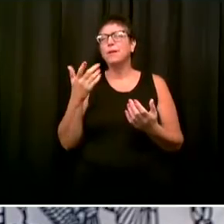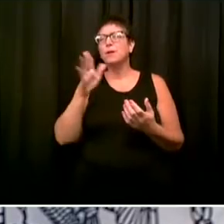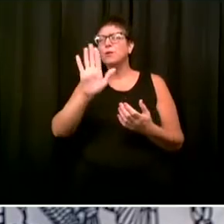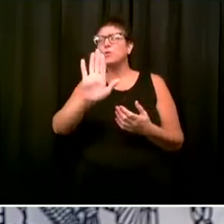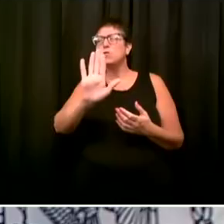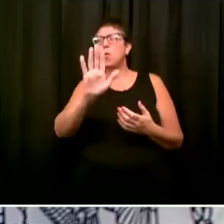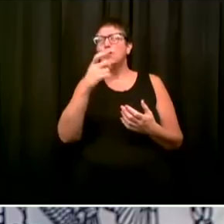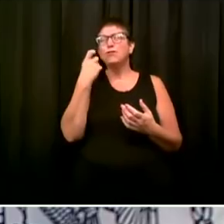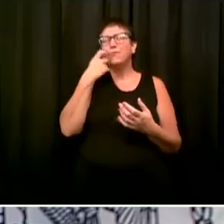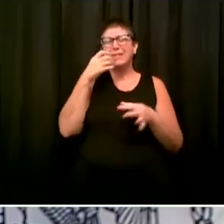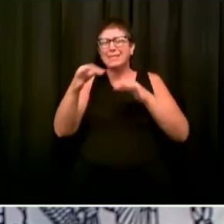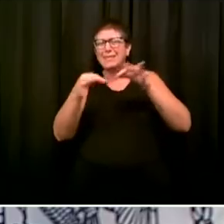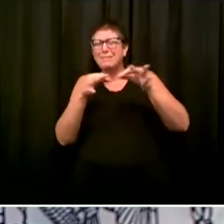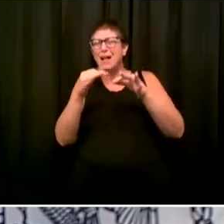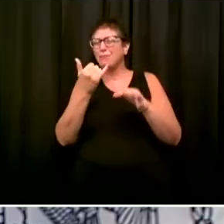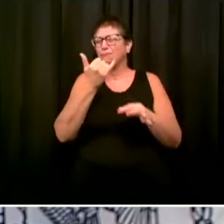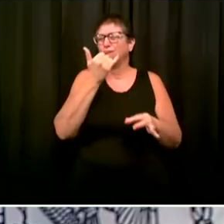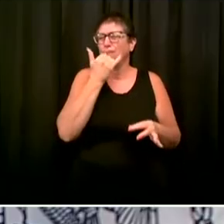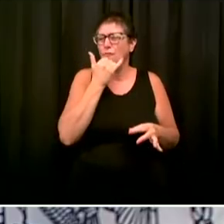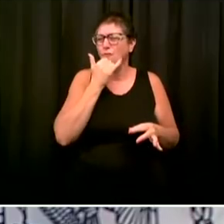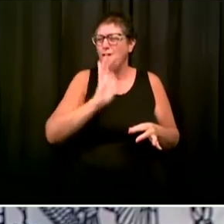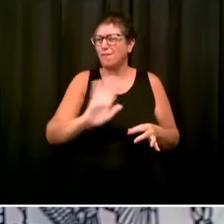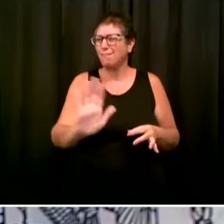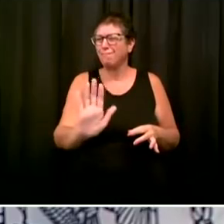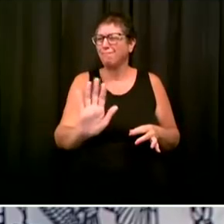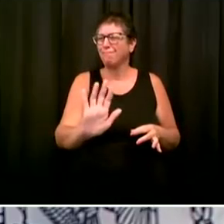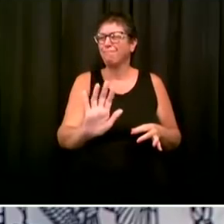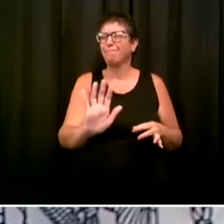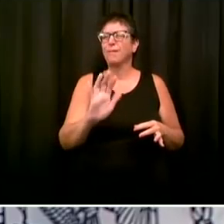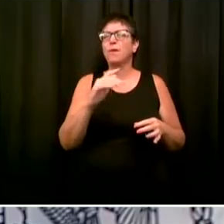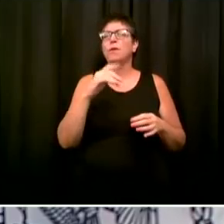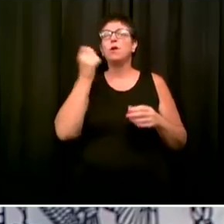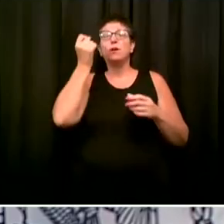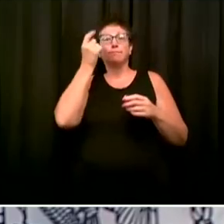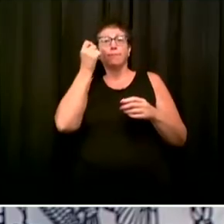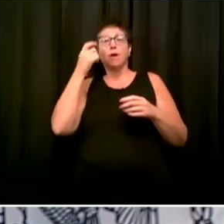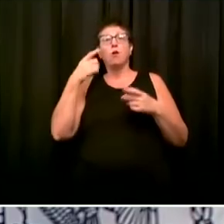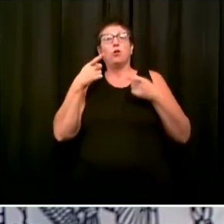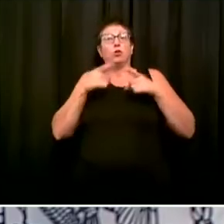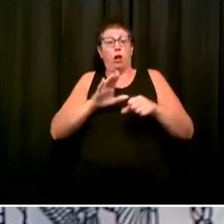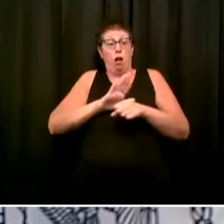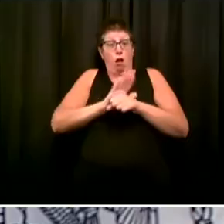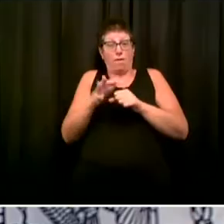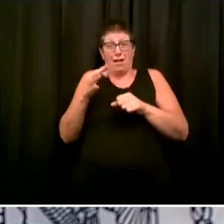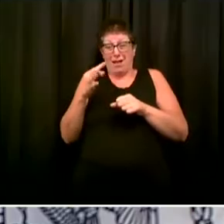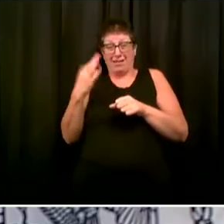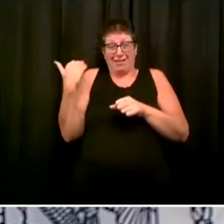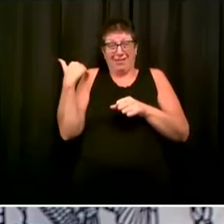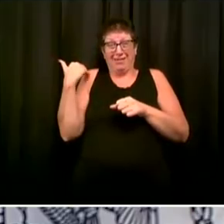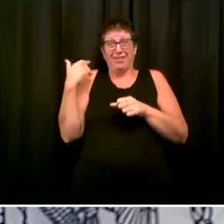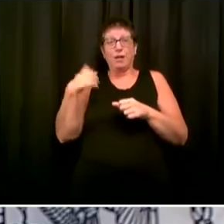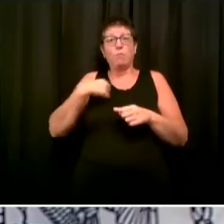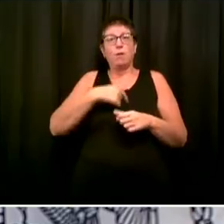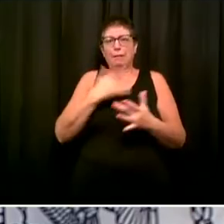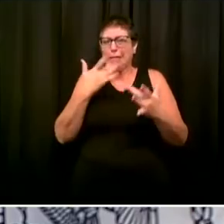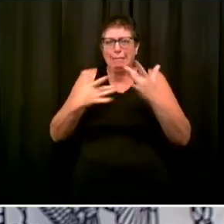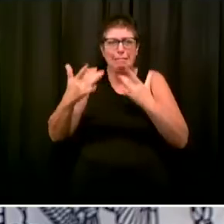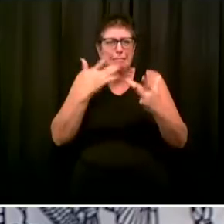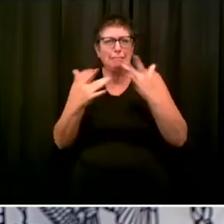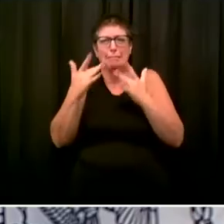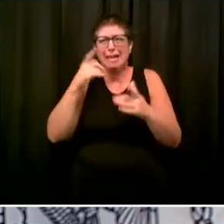GIEVS A MISIMPRESSION THAT